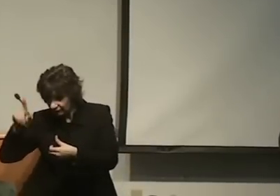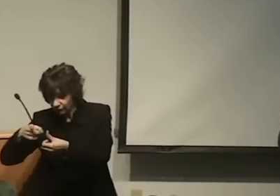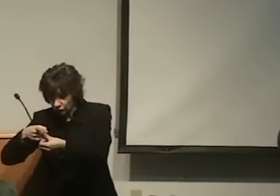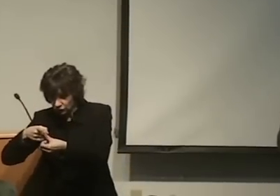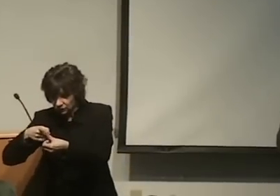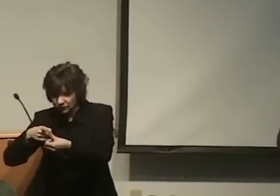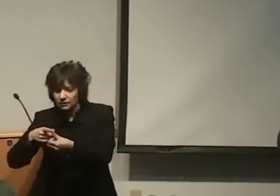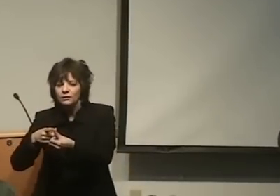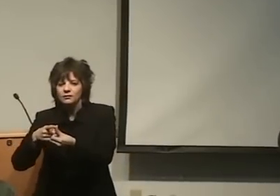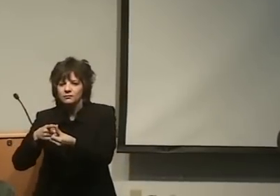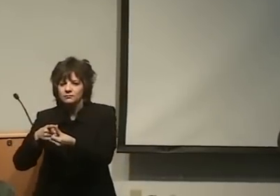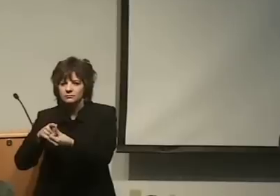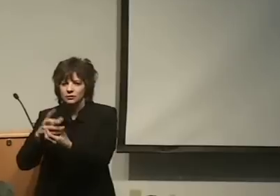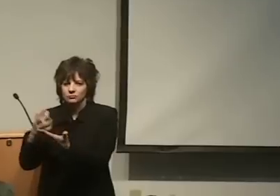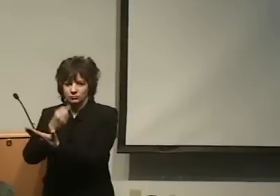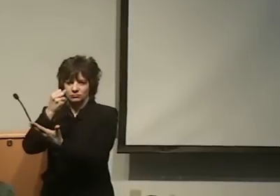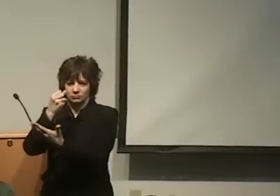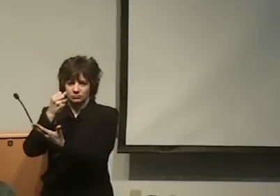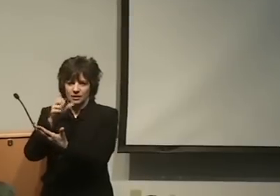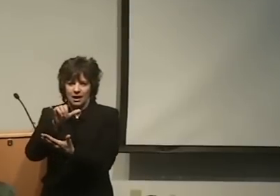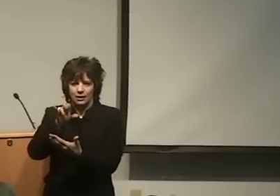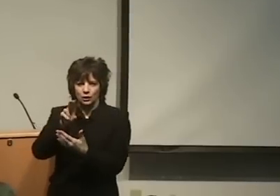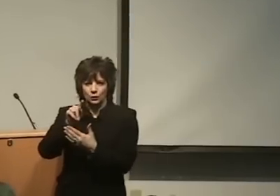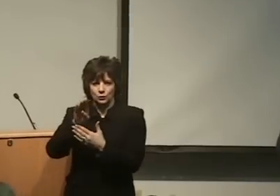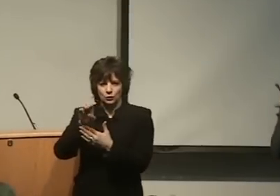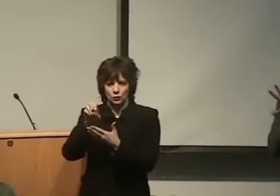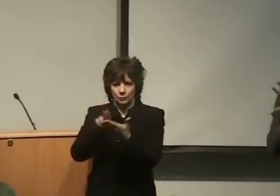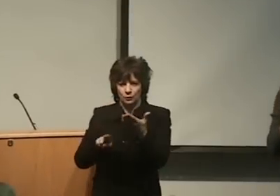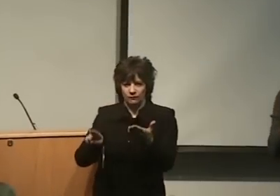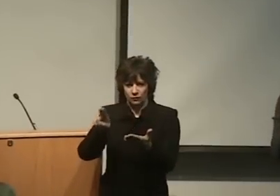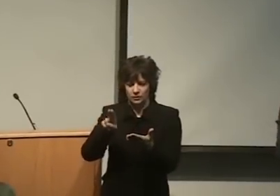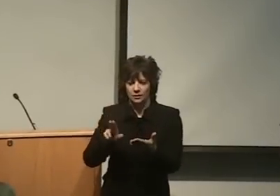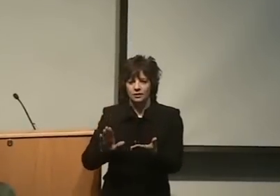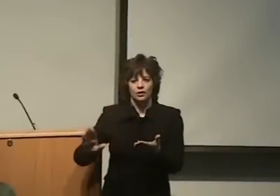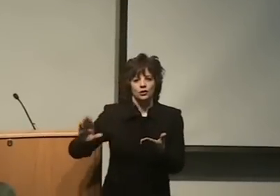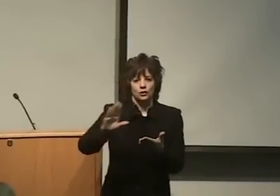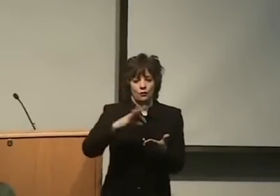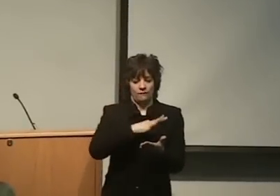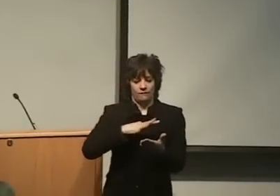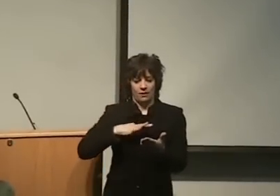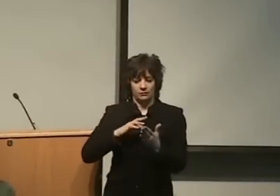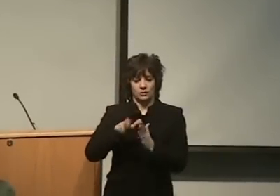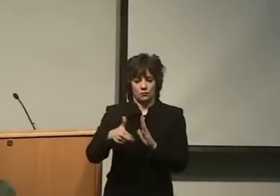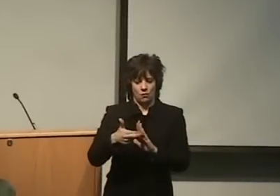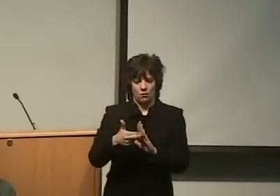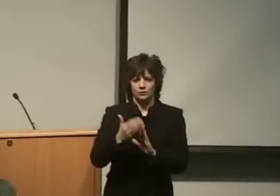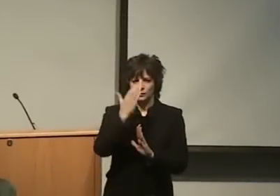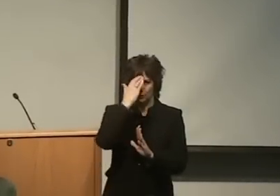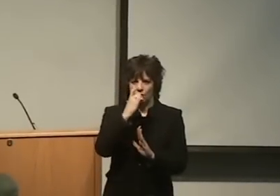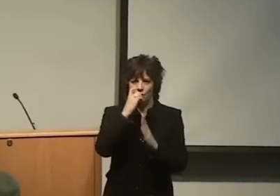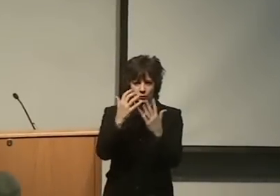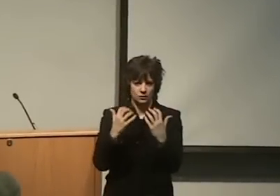And, again, that's something that you're really good at. Your job is being the professor on the ground as you know your students or you need to know them better.